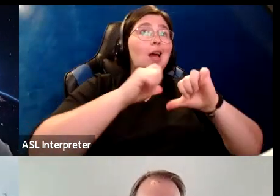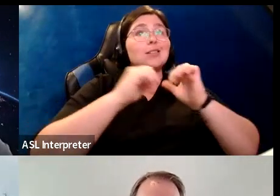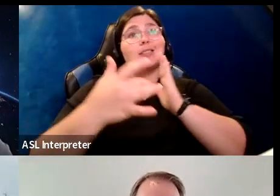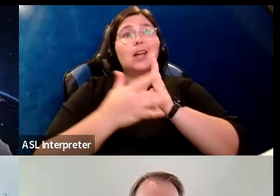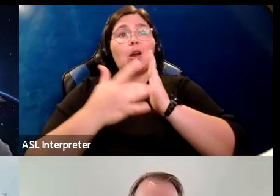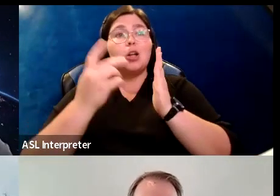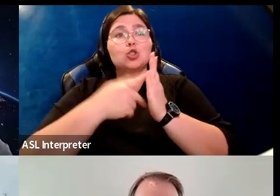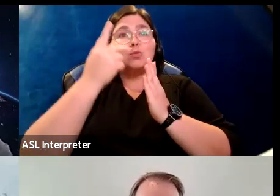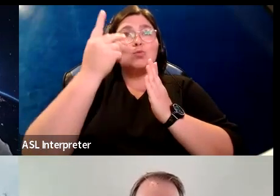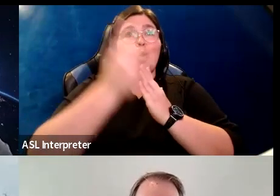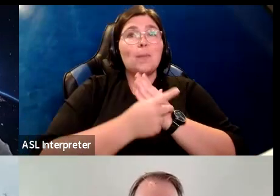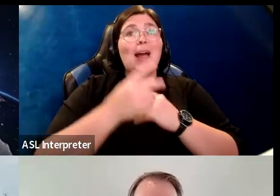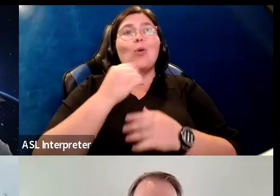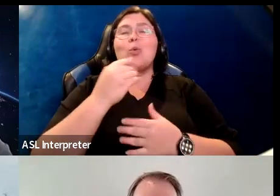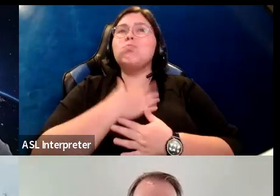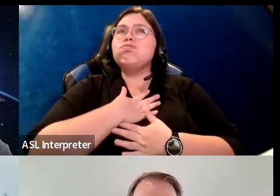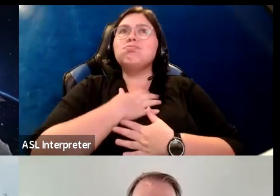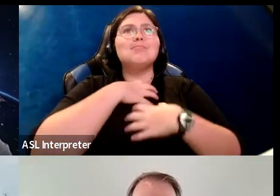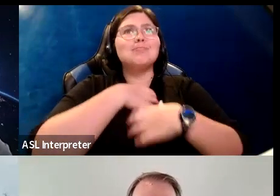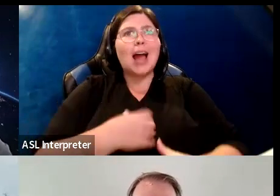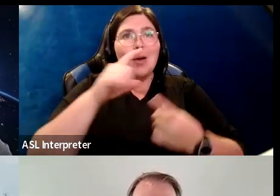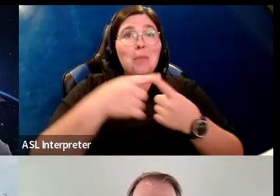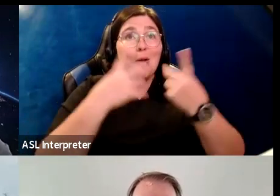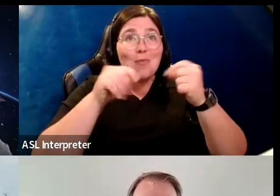And I'm very passionate about accessibility.